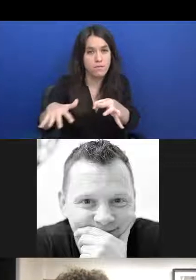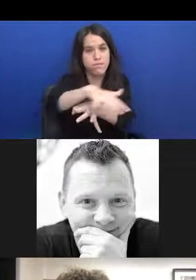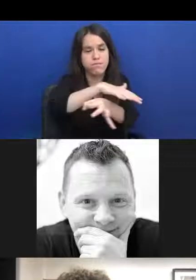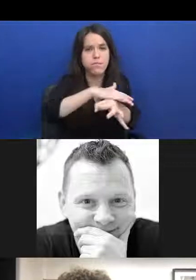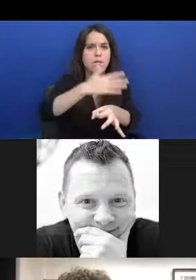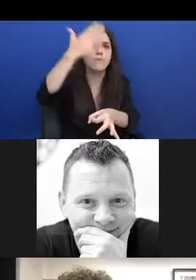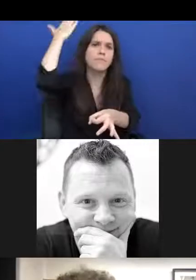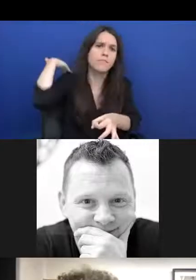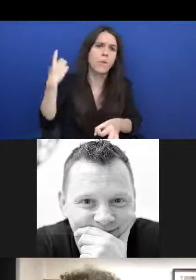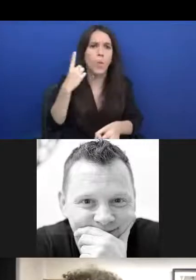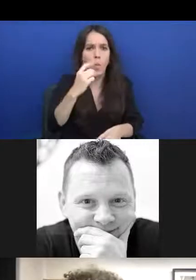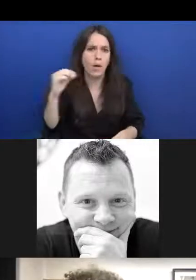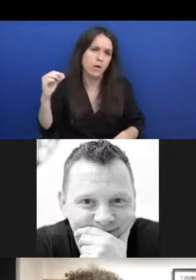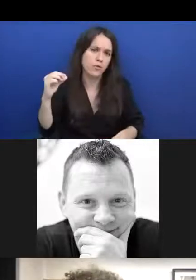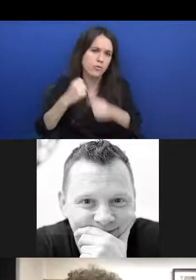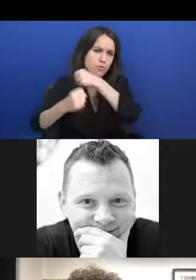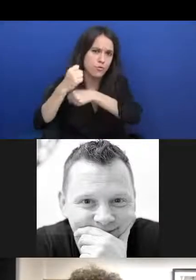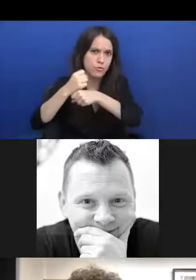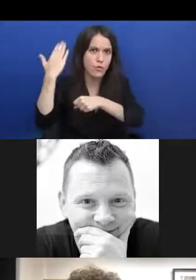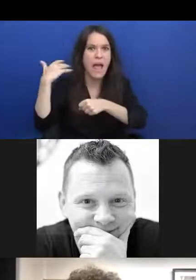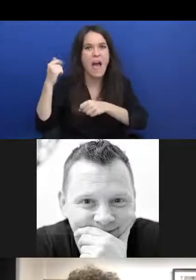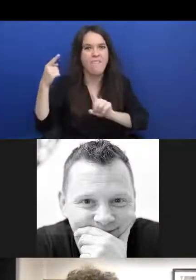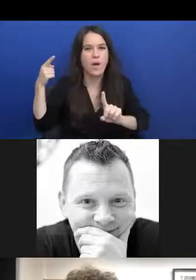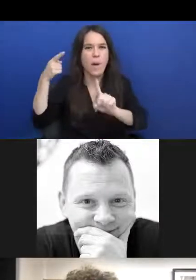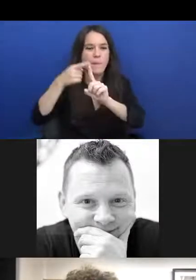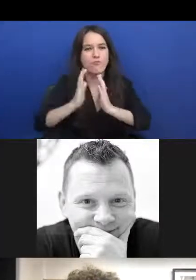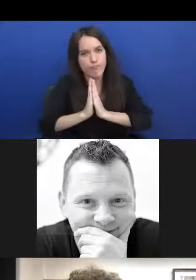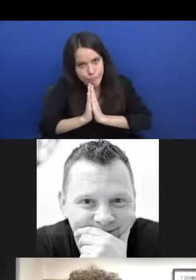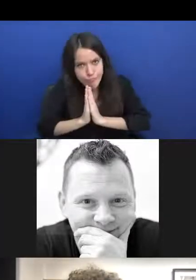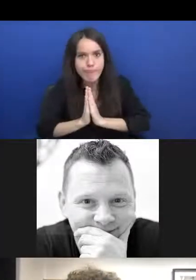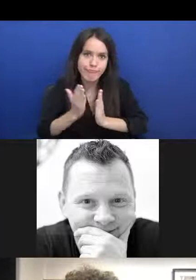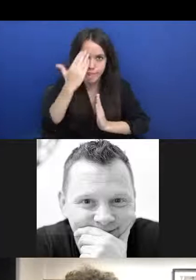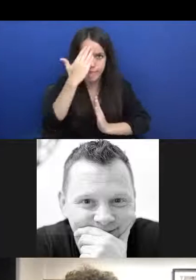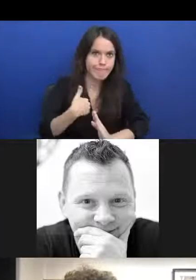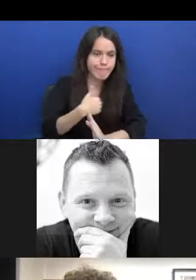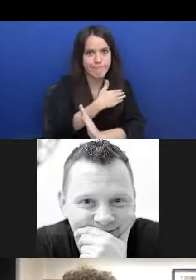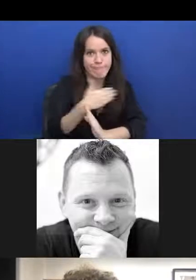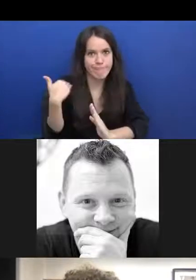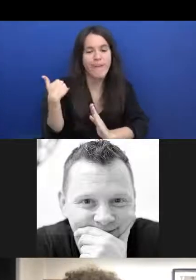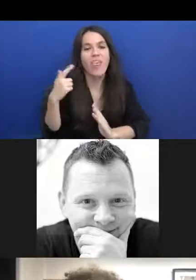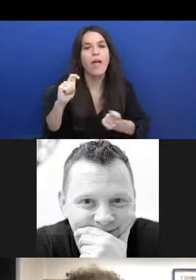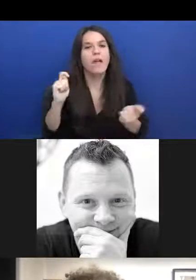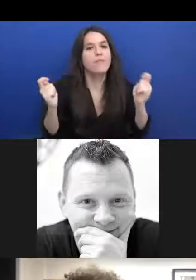was set up there and in the 70s it transitioned to indigenous slash government control and the